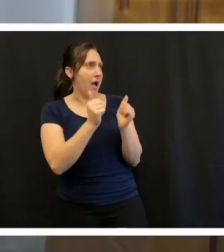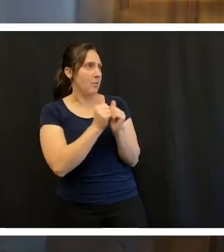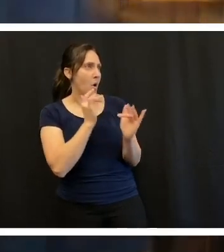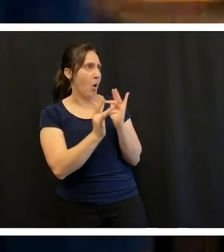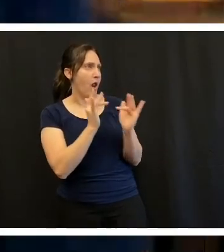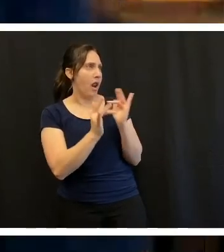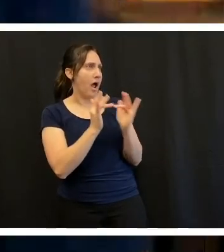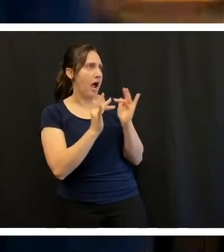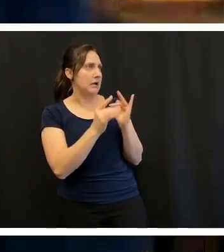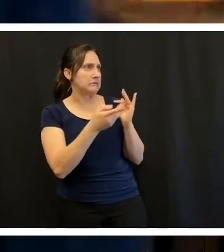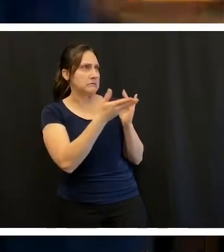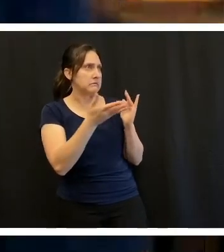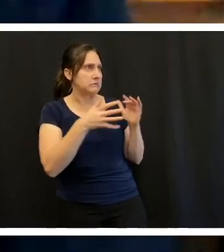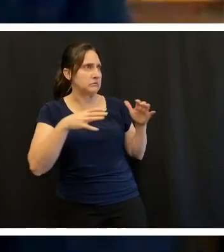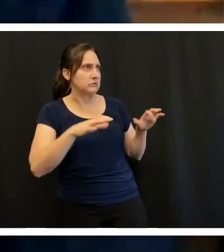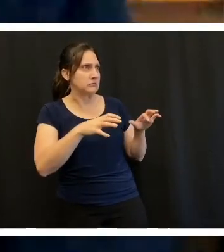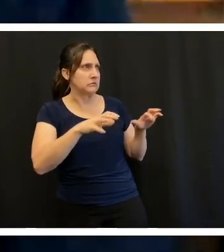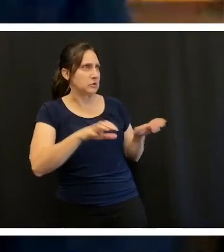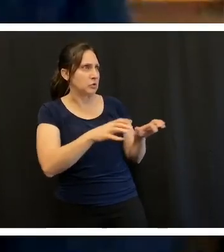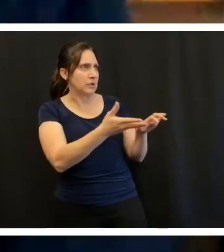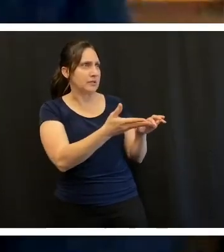You know that's something that's happened a lot.